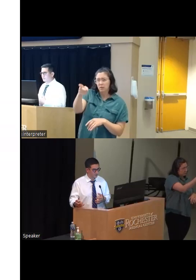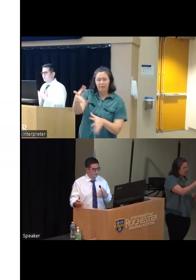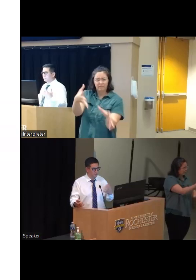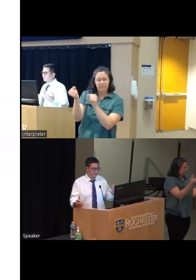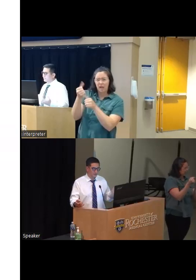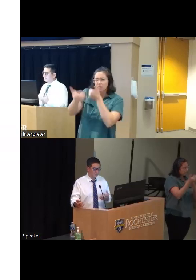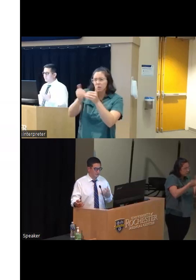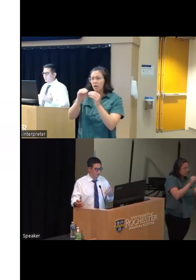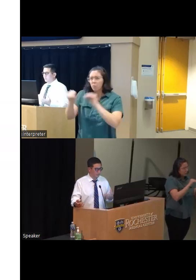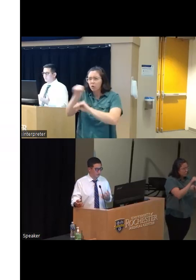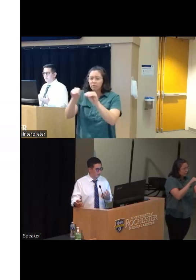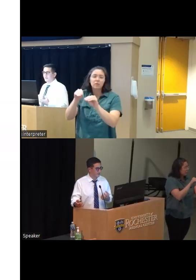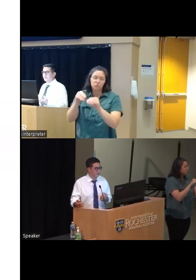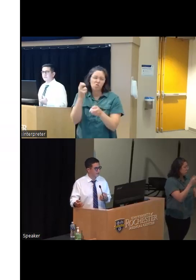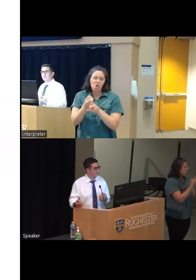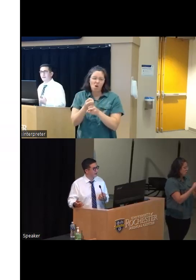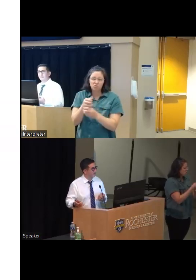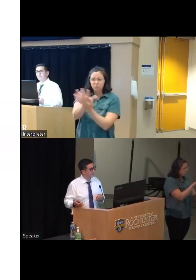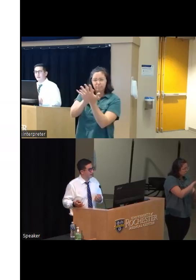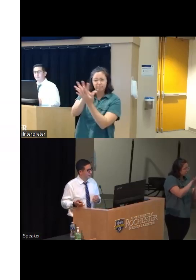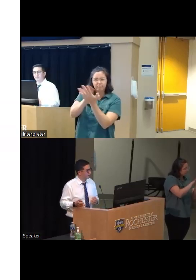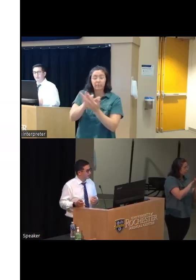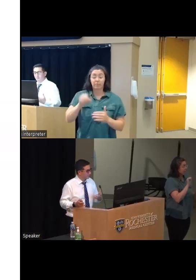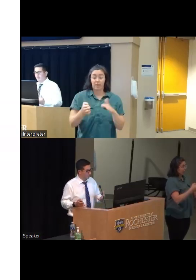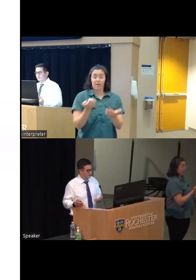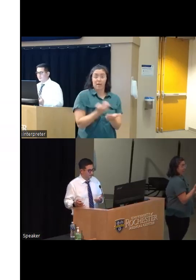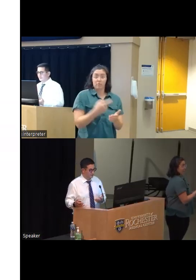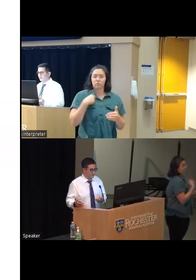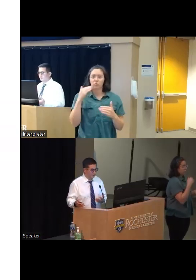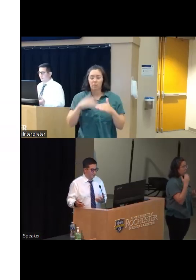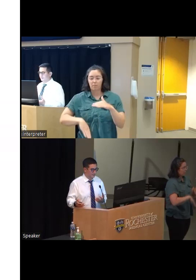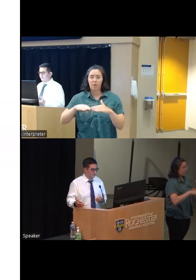so these are things that sort of Point towards evidence of having a bottom-up processing effect